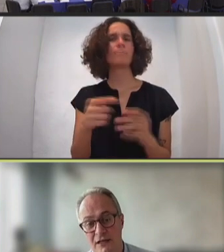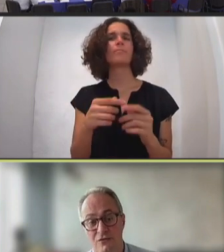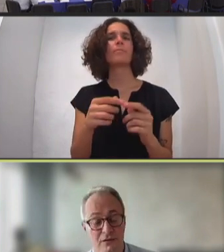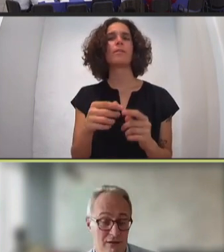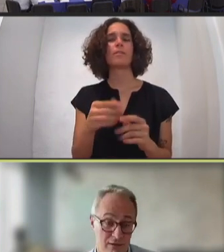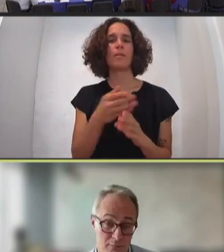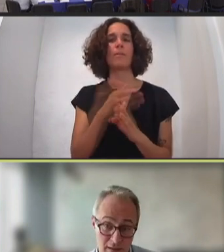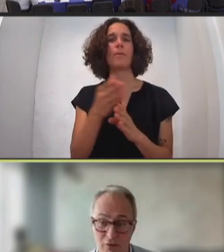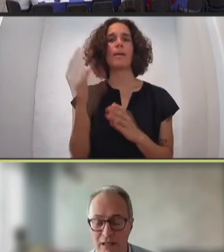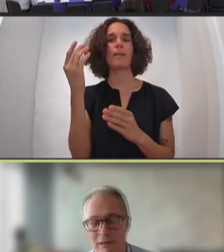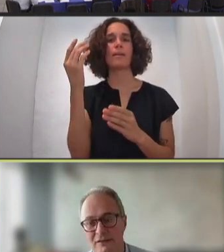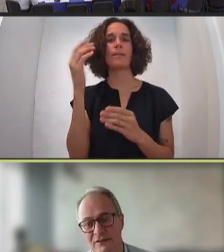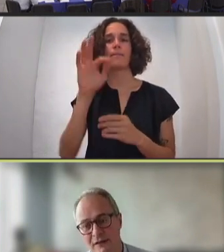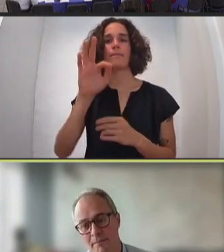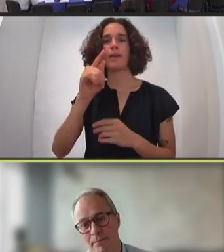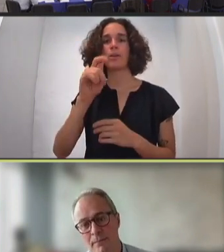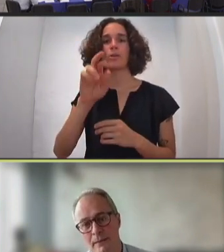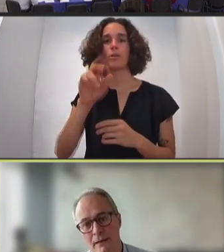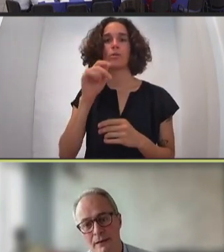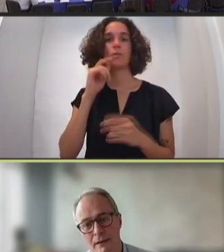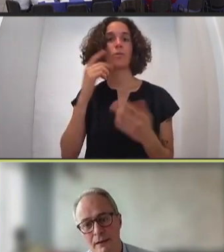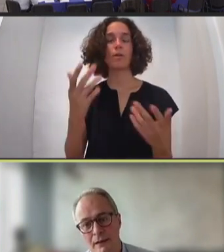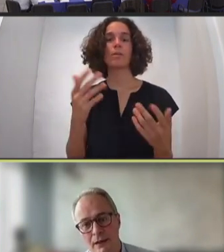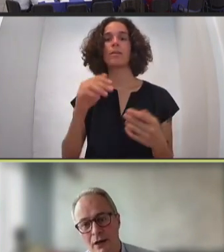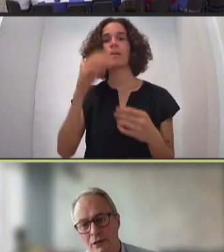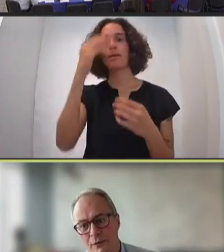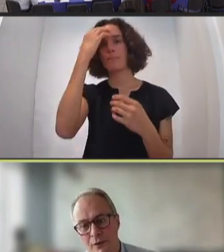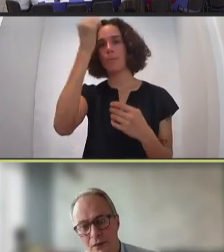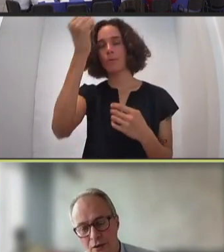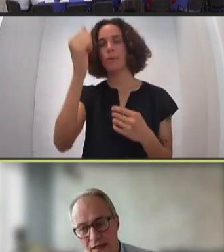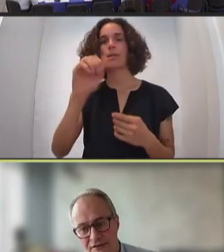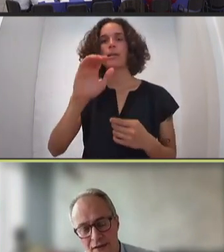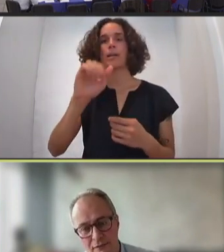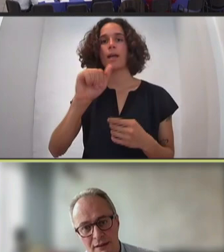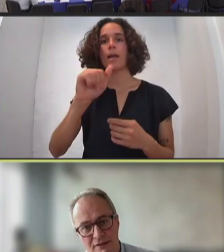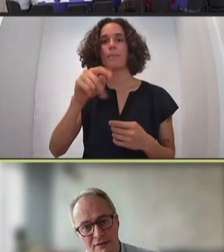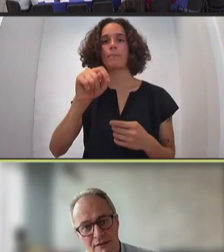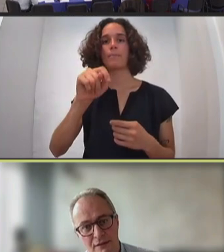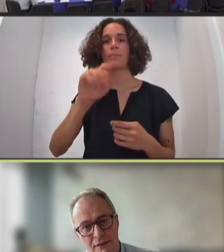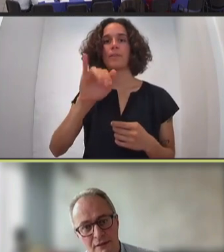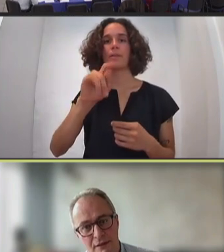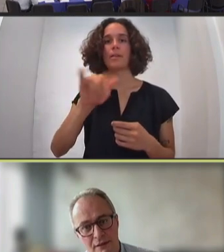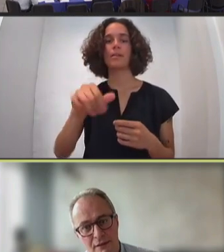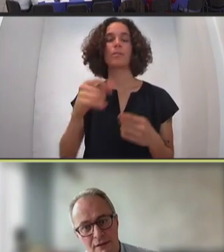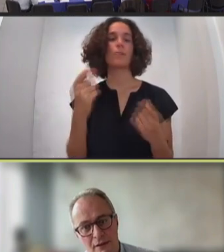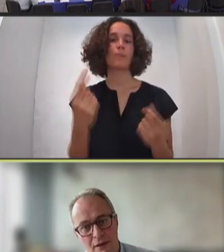actually their memory capacity. However -- next slide, please.